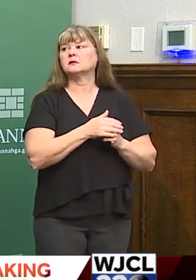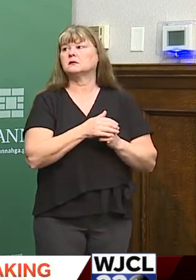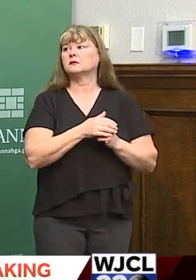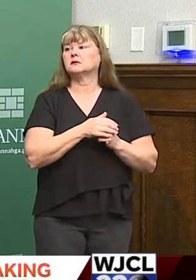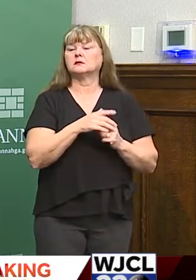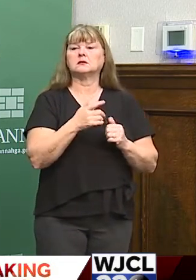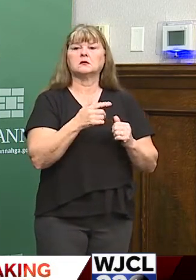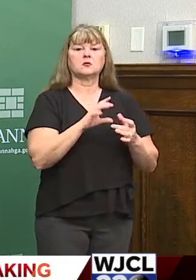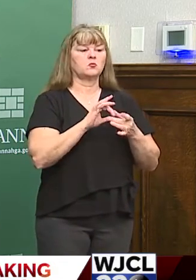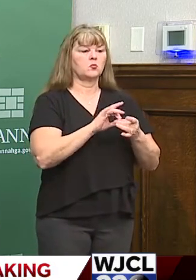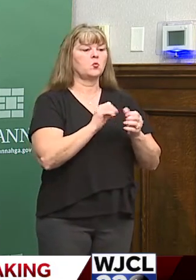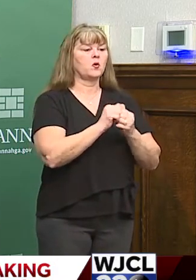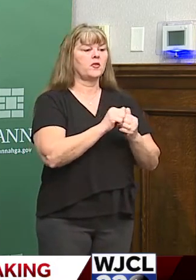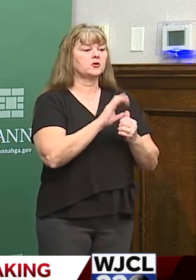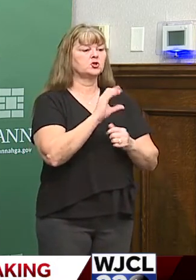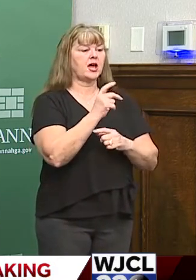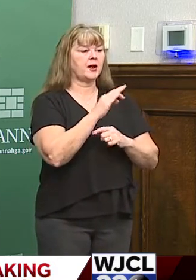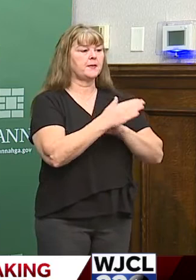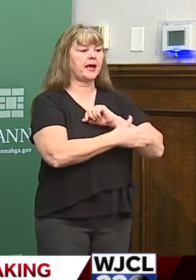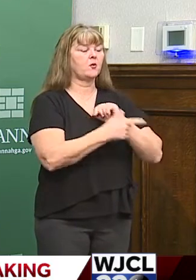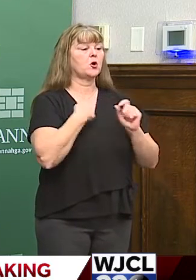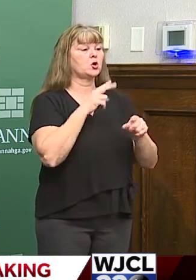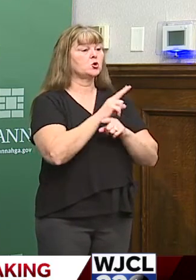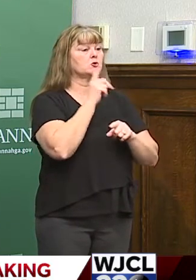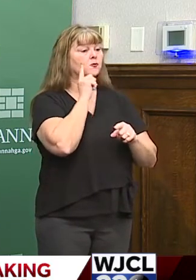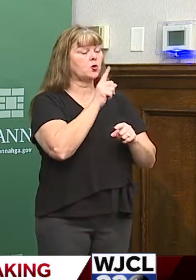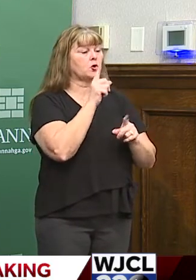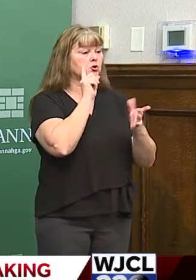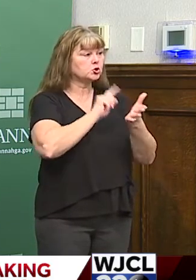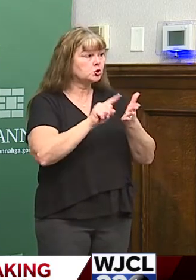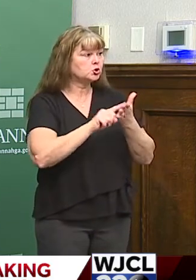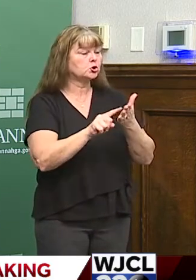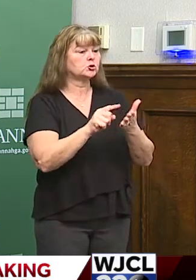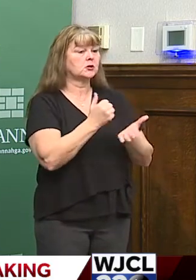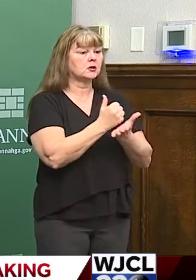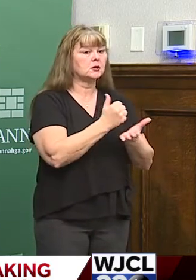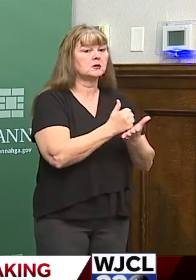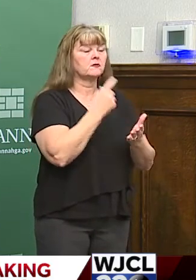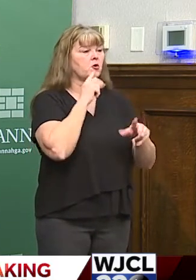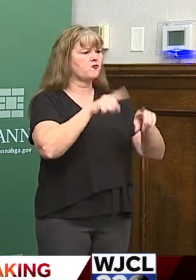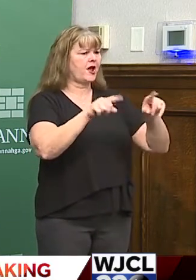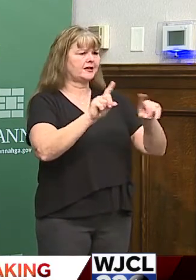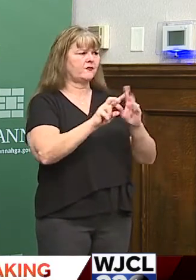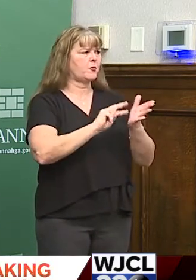WE COOPERATE WITH CHATHAM COUNTY.